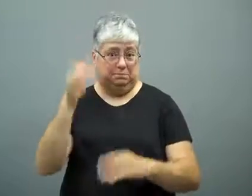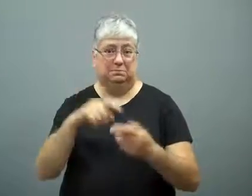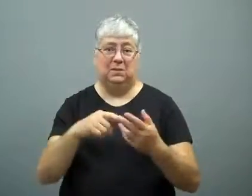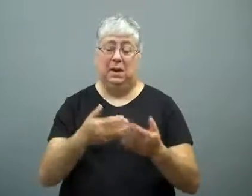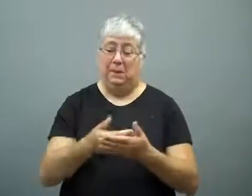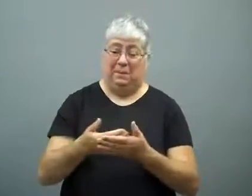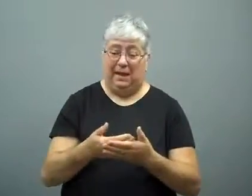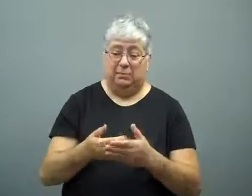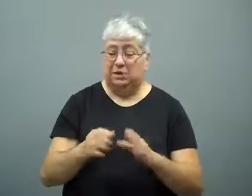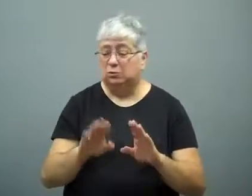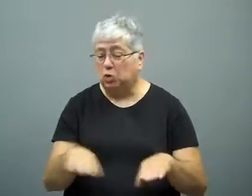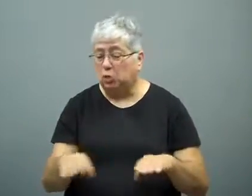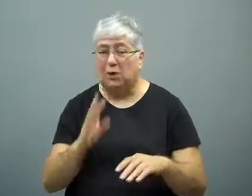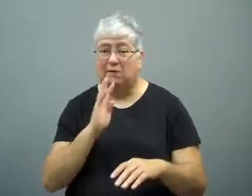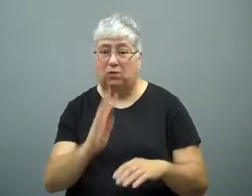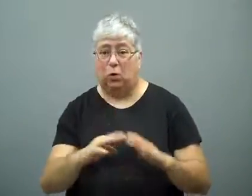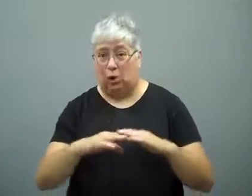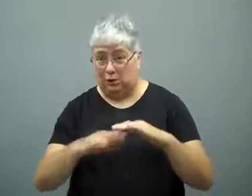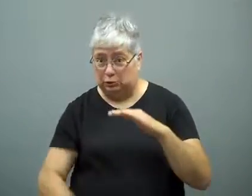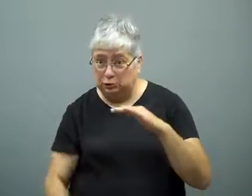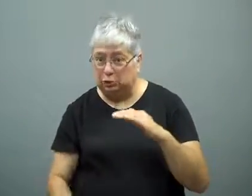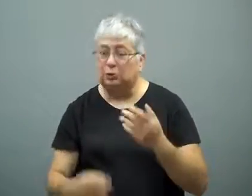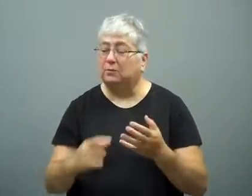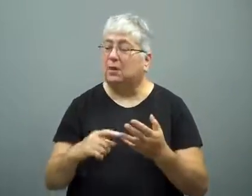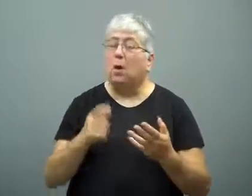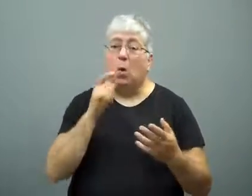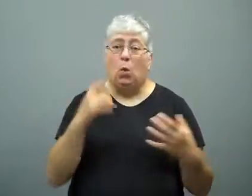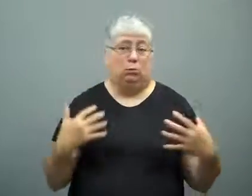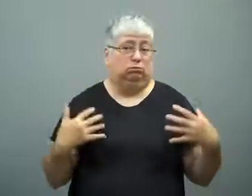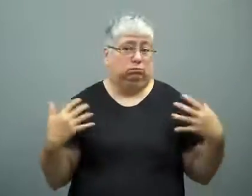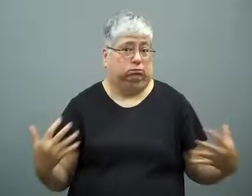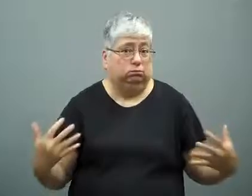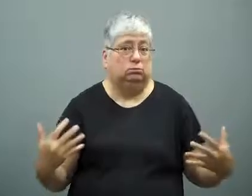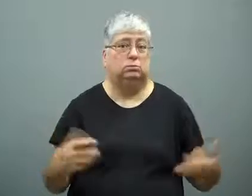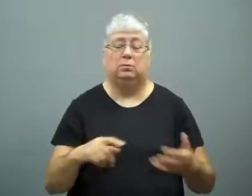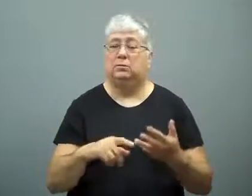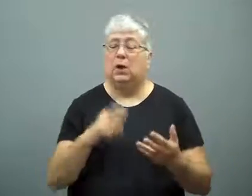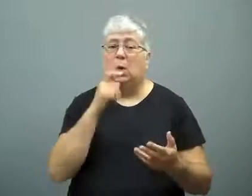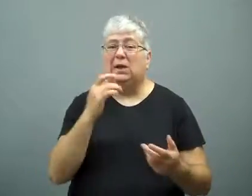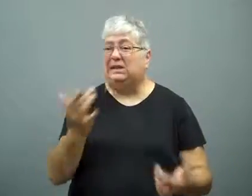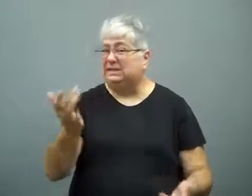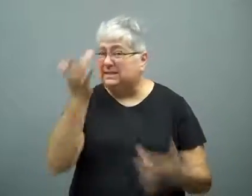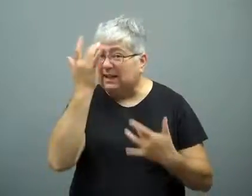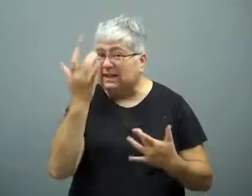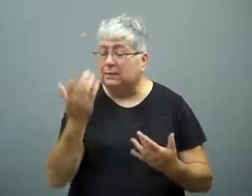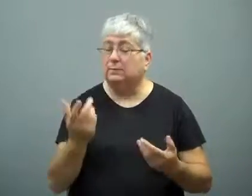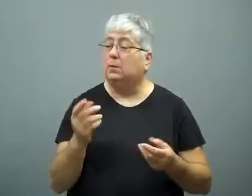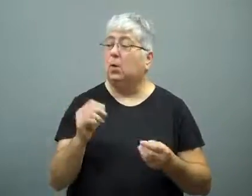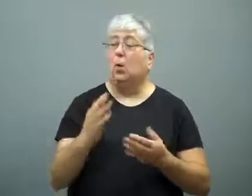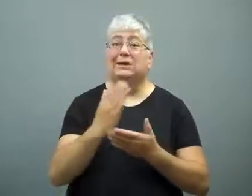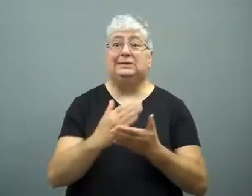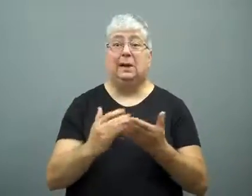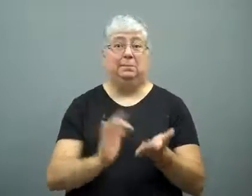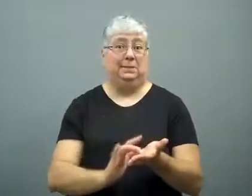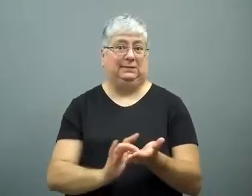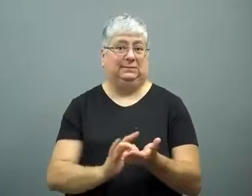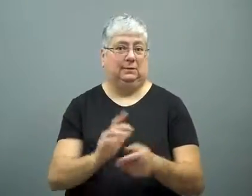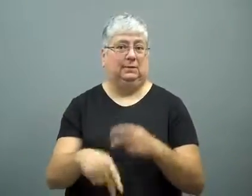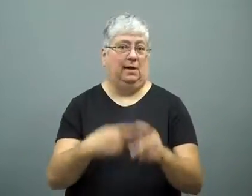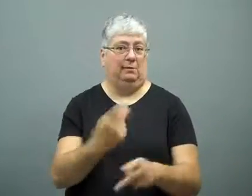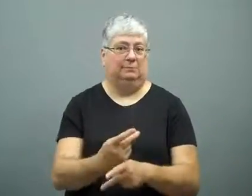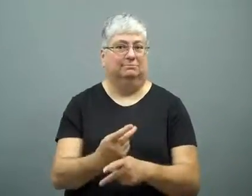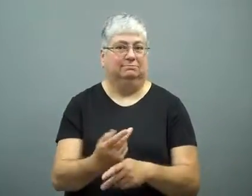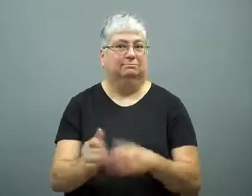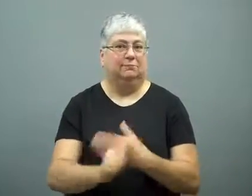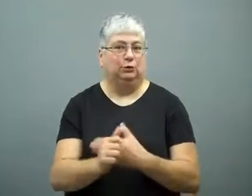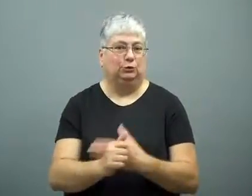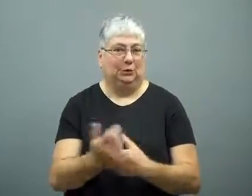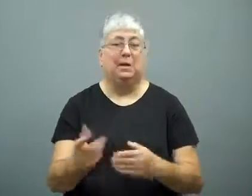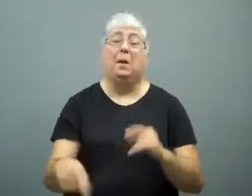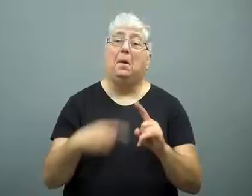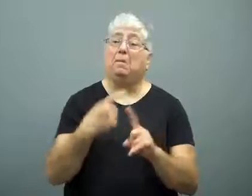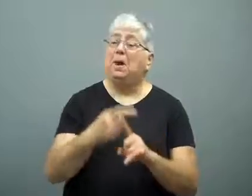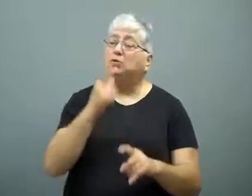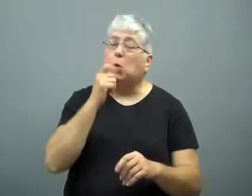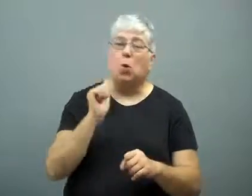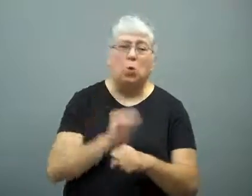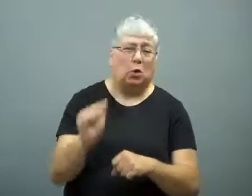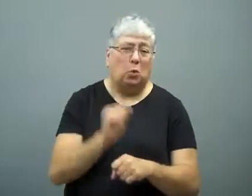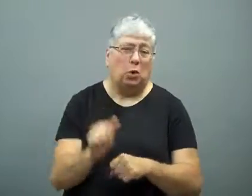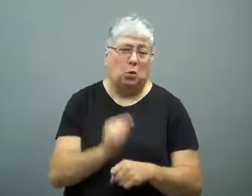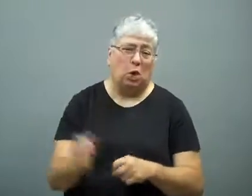babies and children under four years old, overweight people,